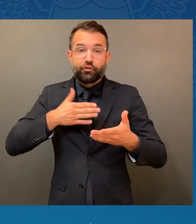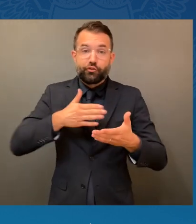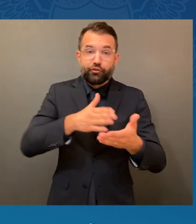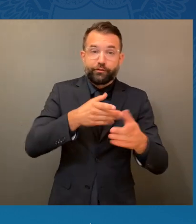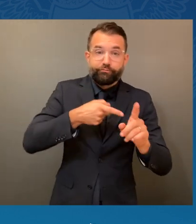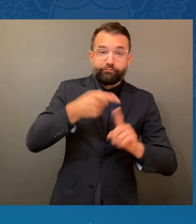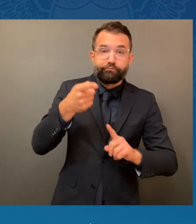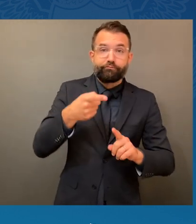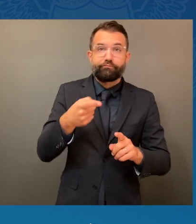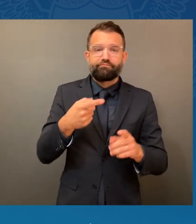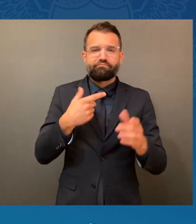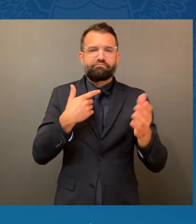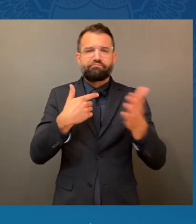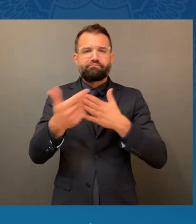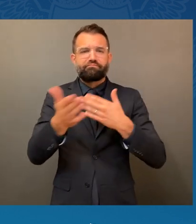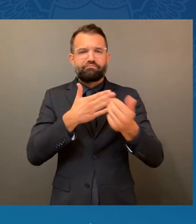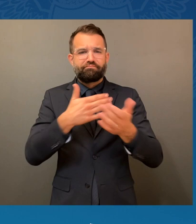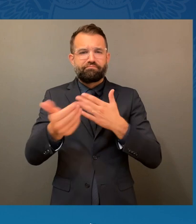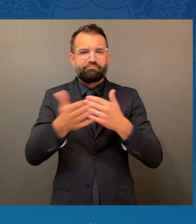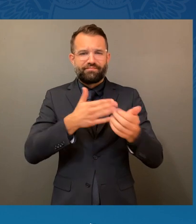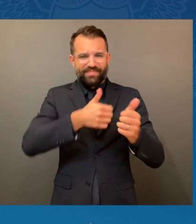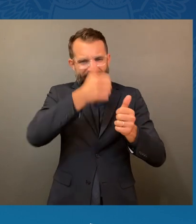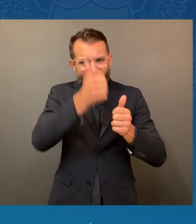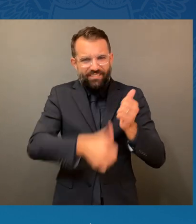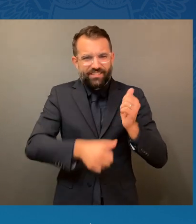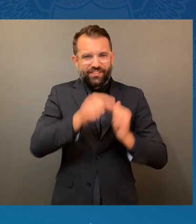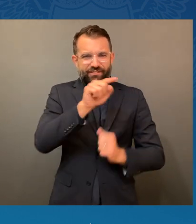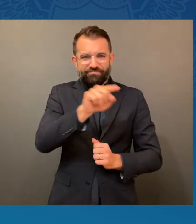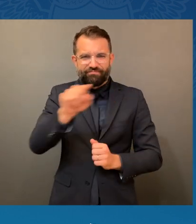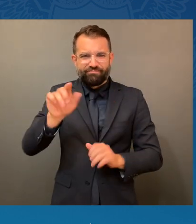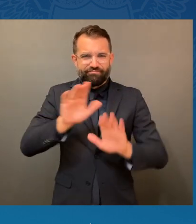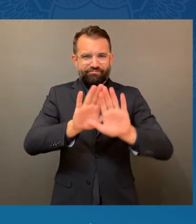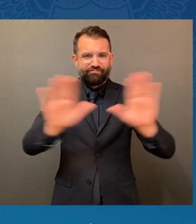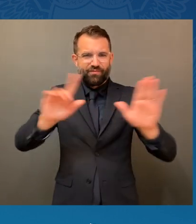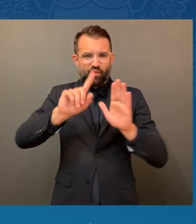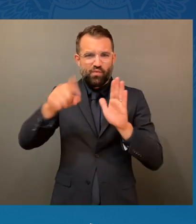each and every day, you advance America's interests,